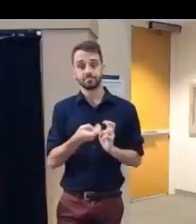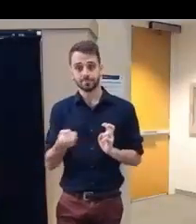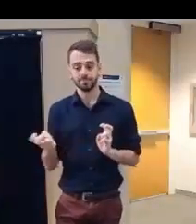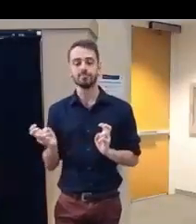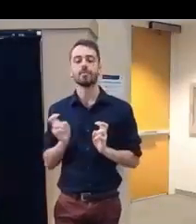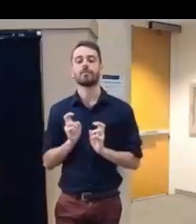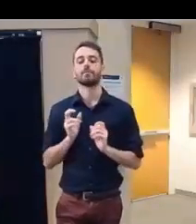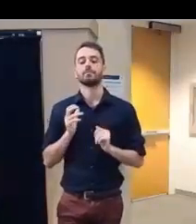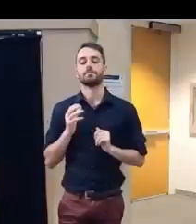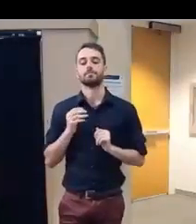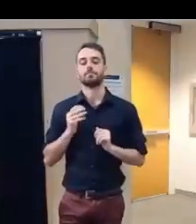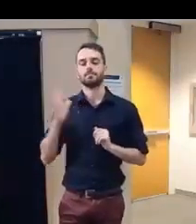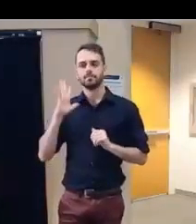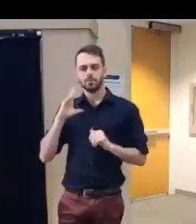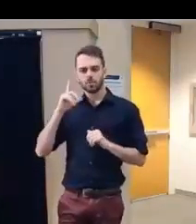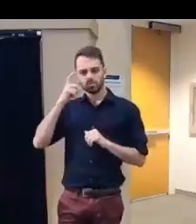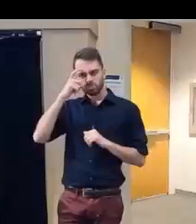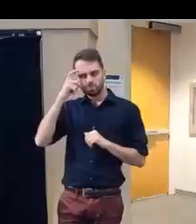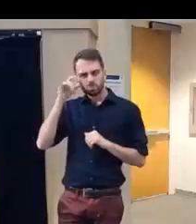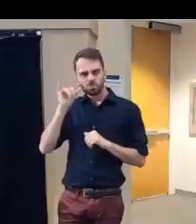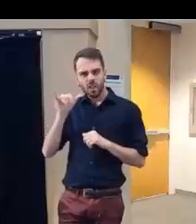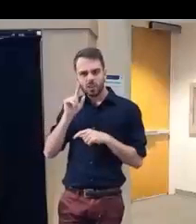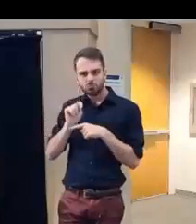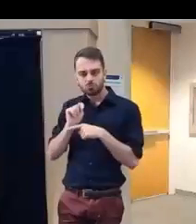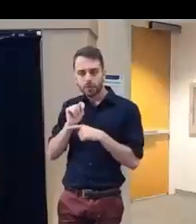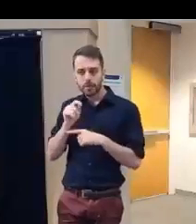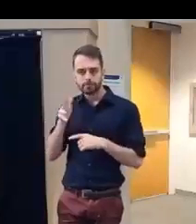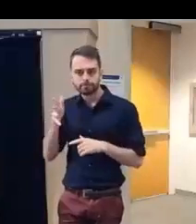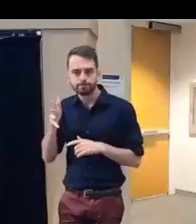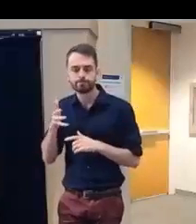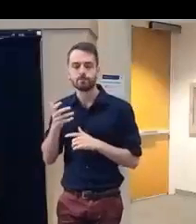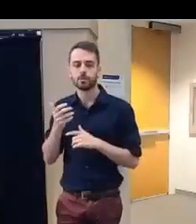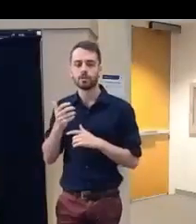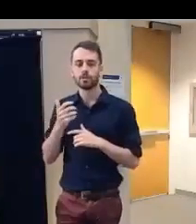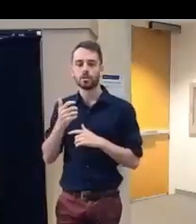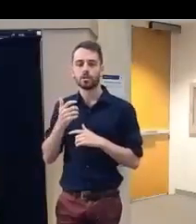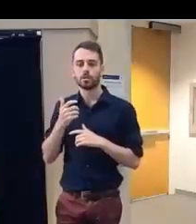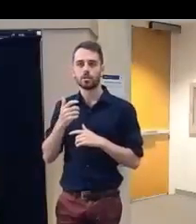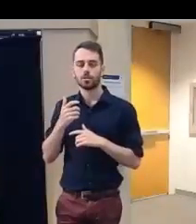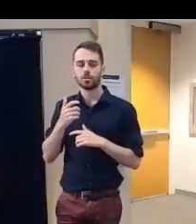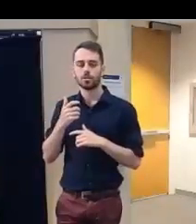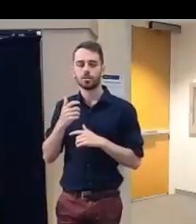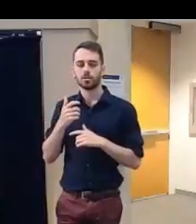um readings or media that they viewed and they each go around and do that and then the next